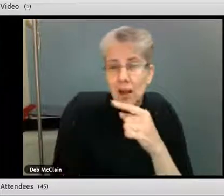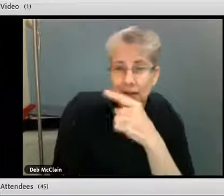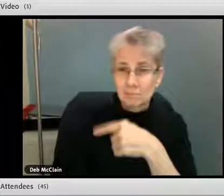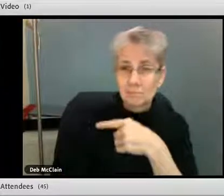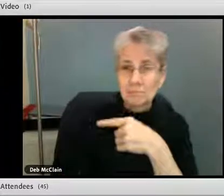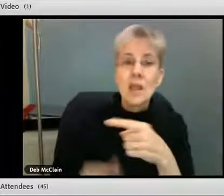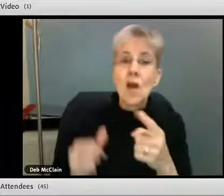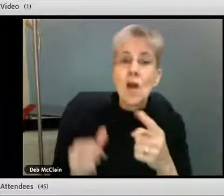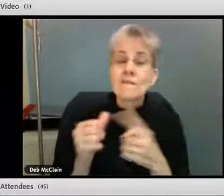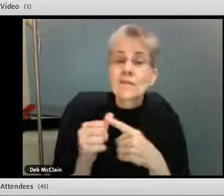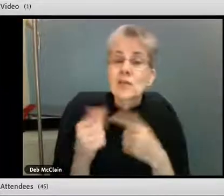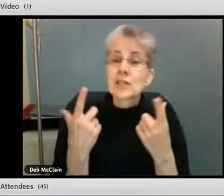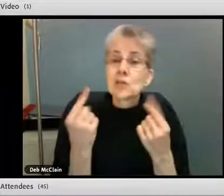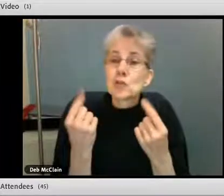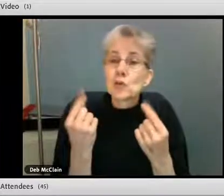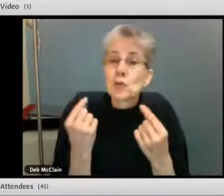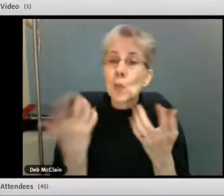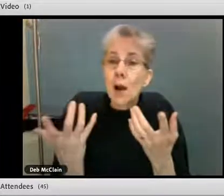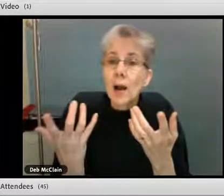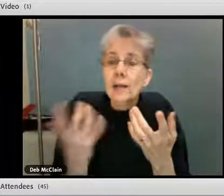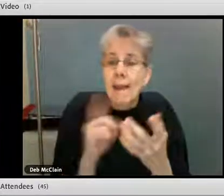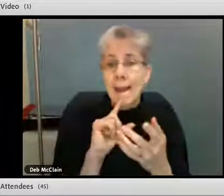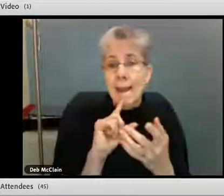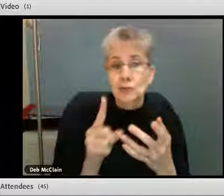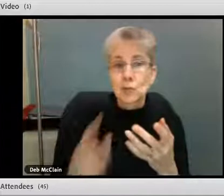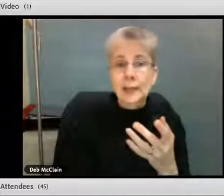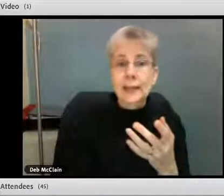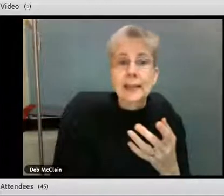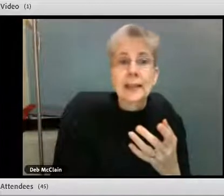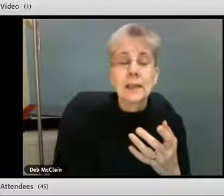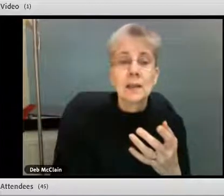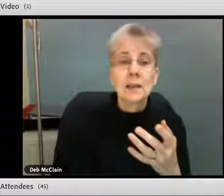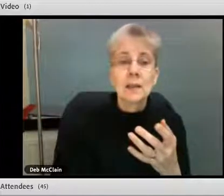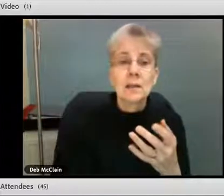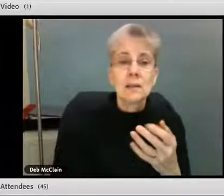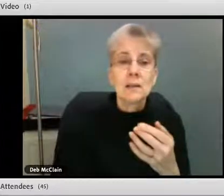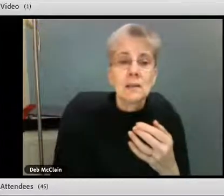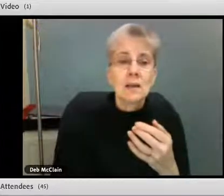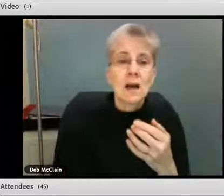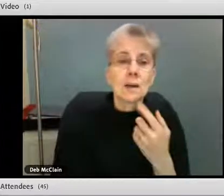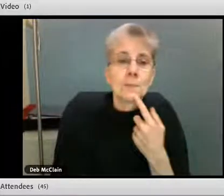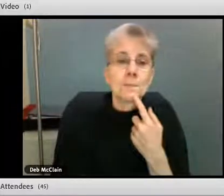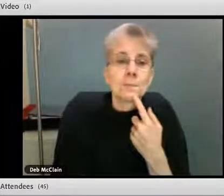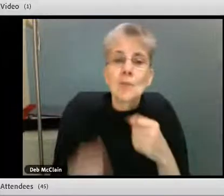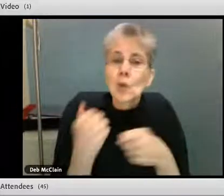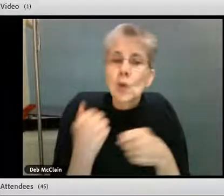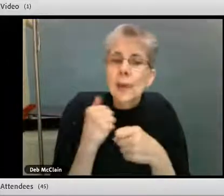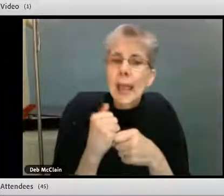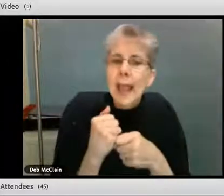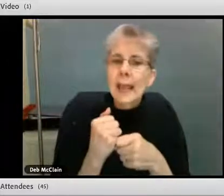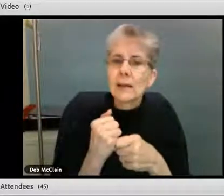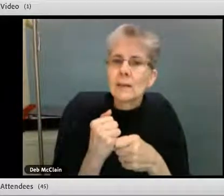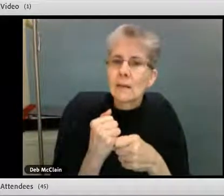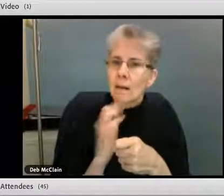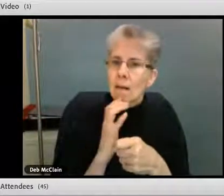is actually create a custom slide format. You can create a different size,